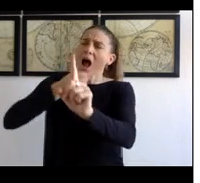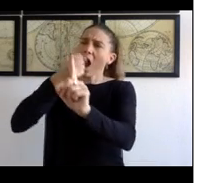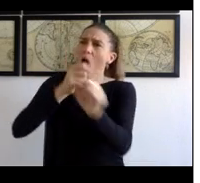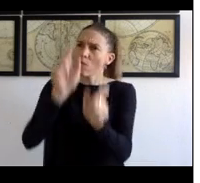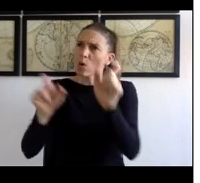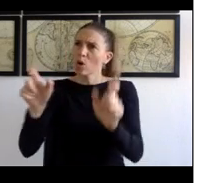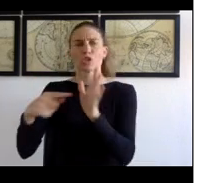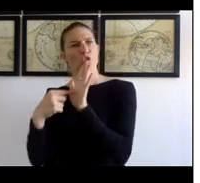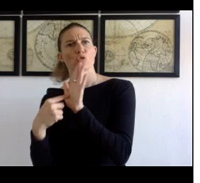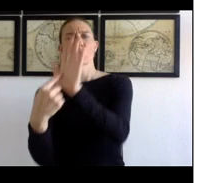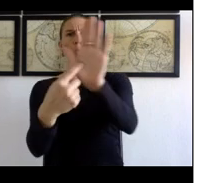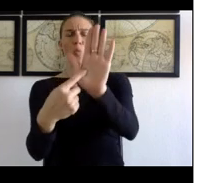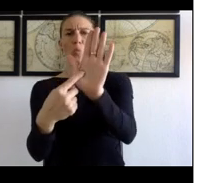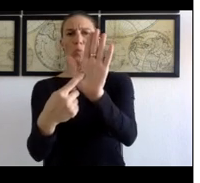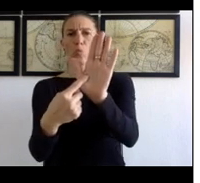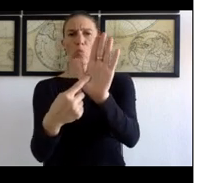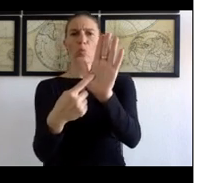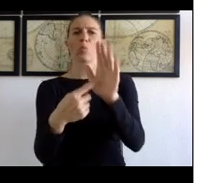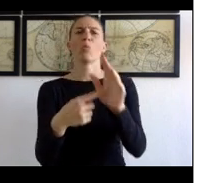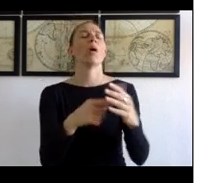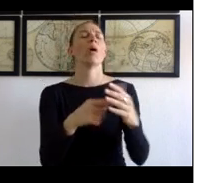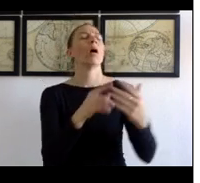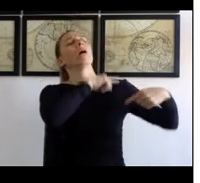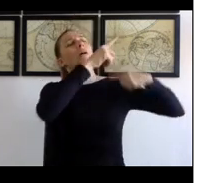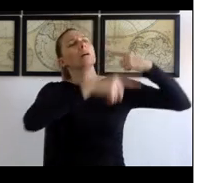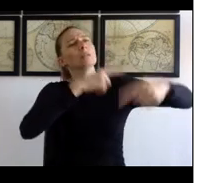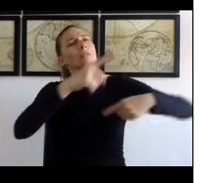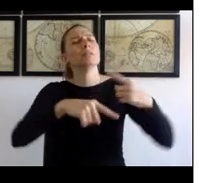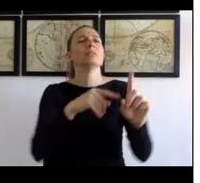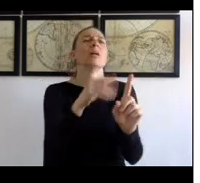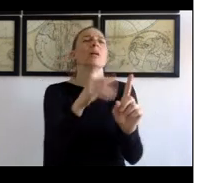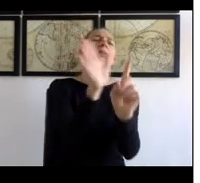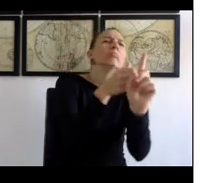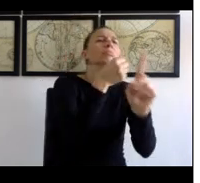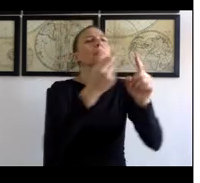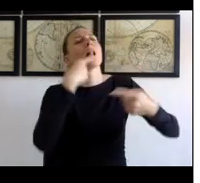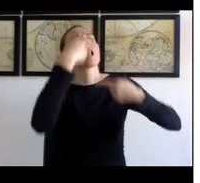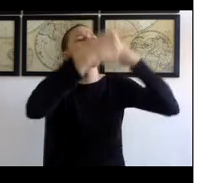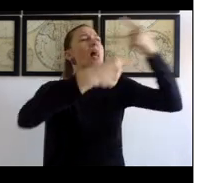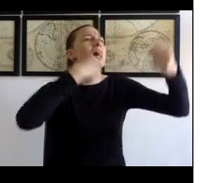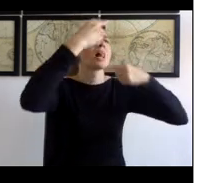by shifting from traditional advocacy to data driven advocacy.